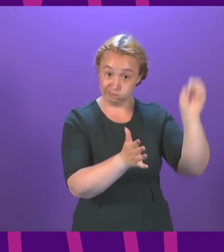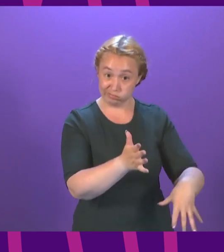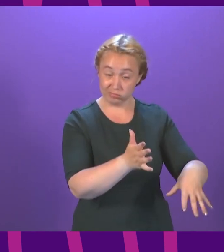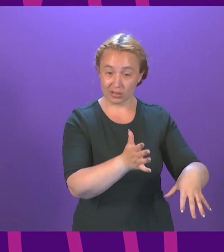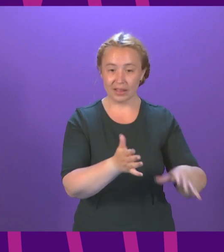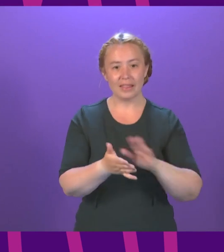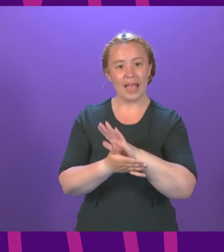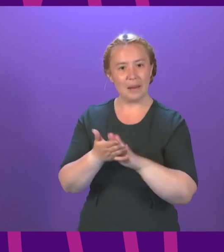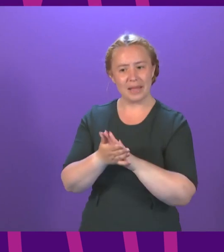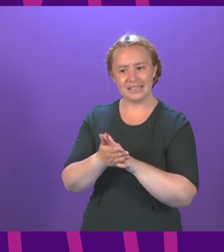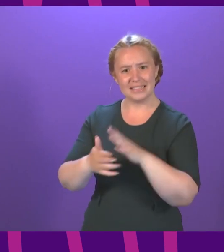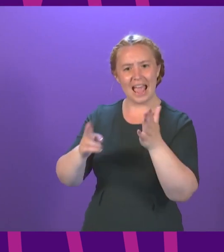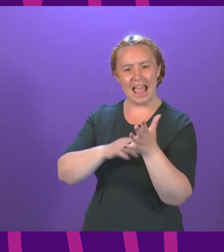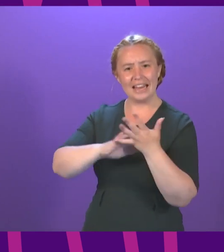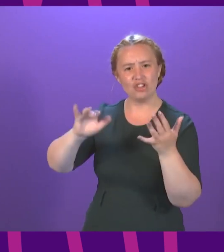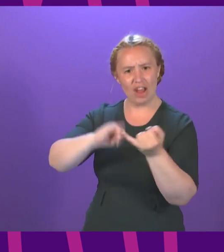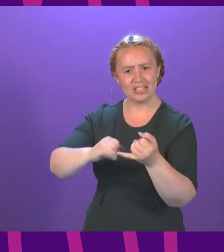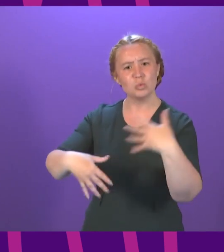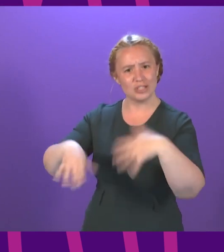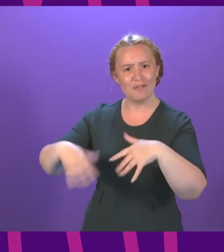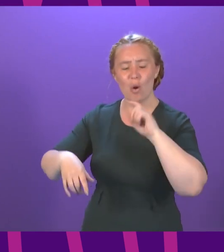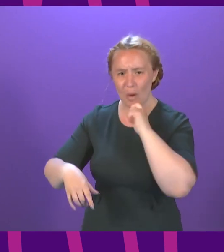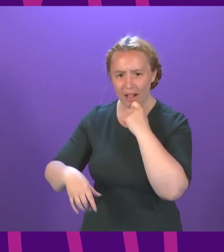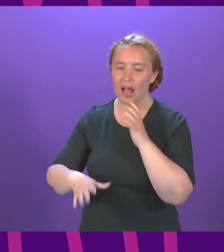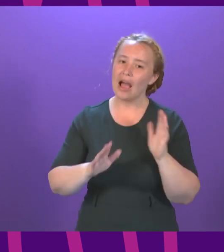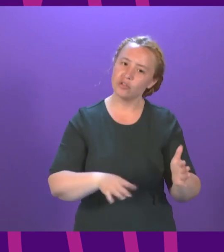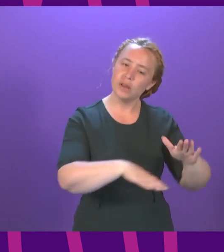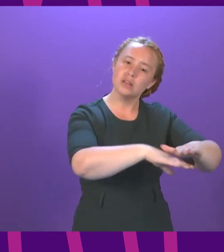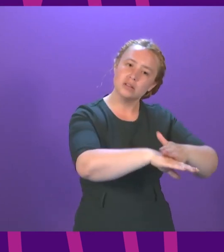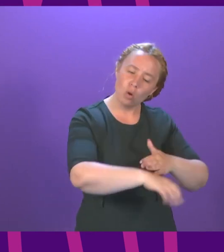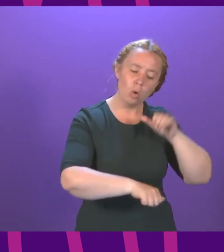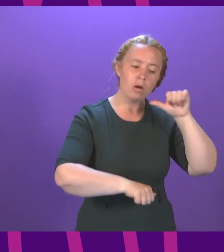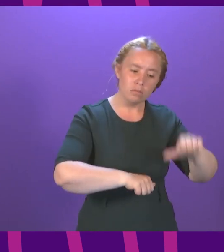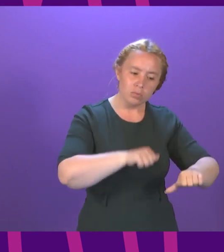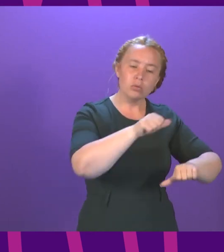complaining about pressures on our hospitals, because the latter would be exacerbated by the